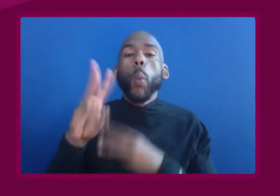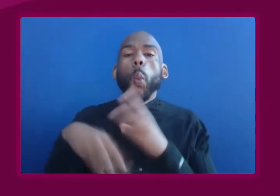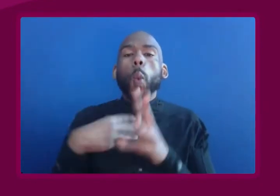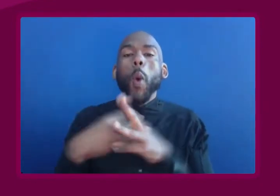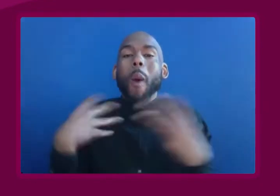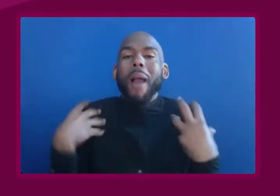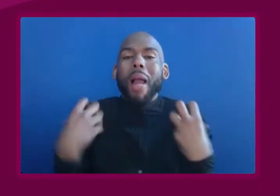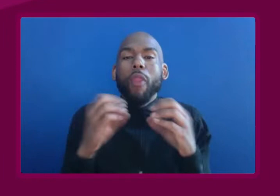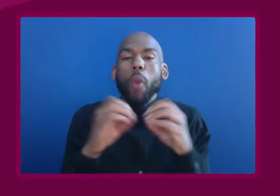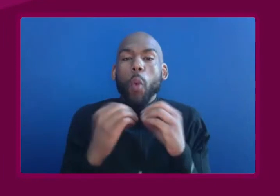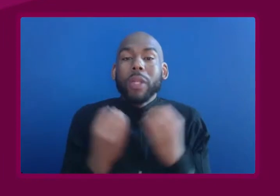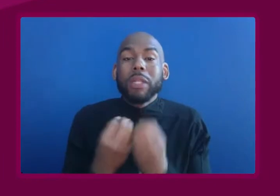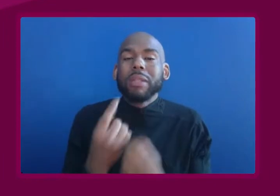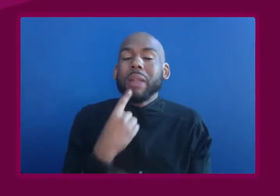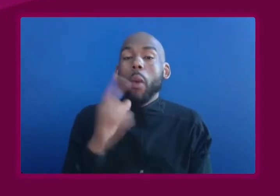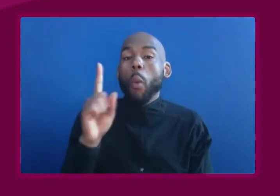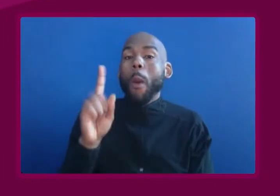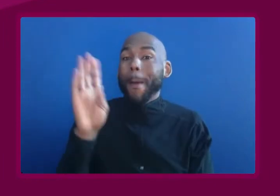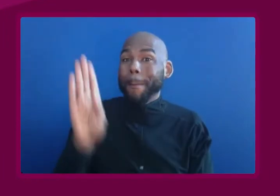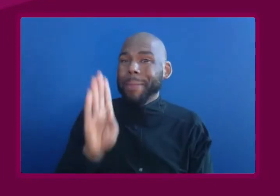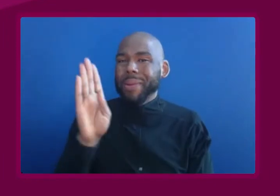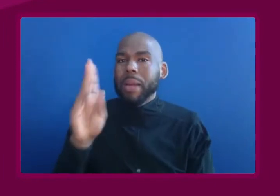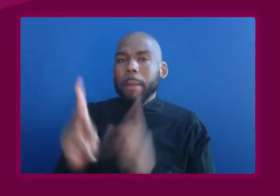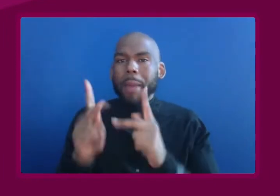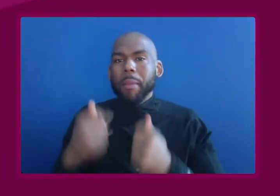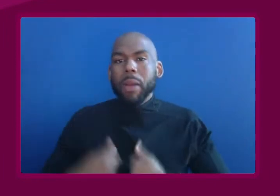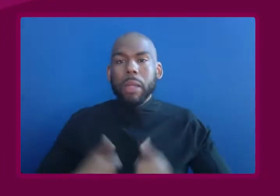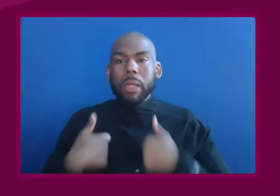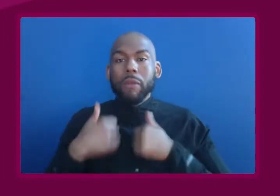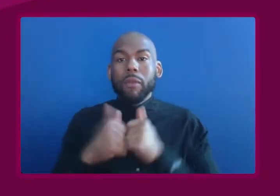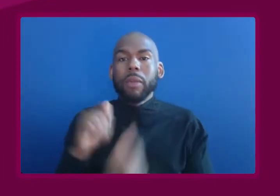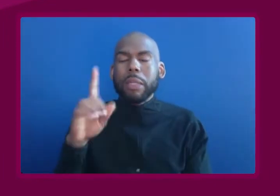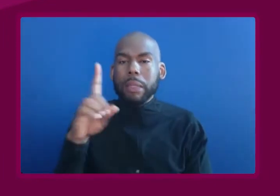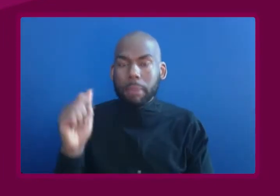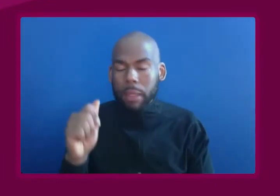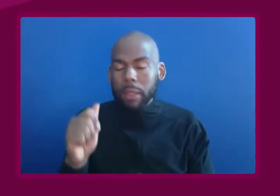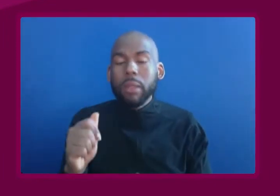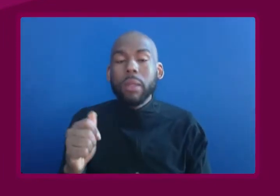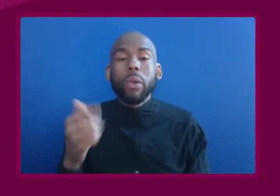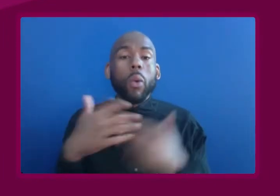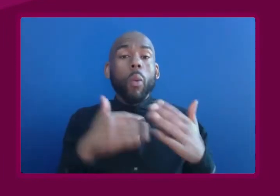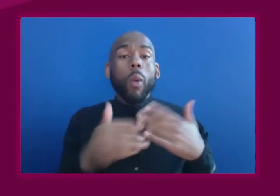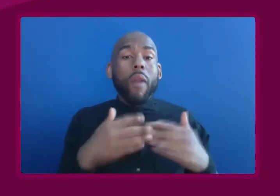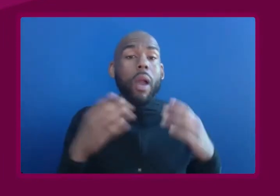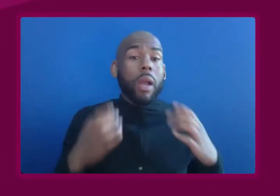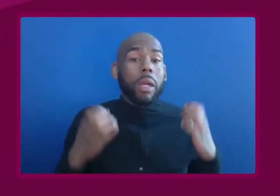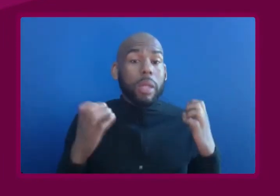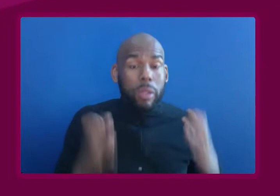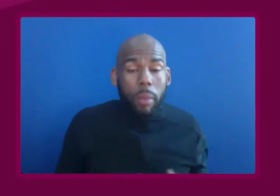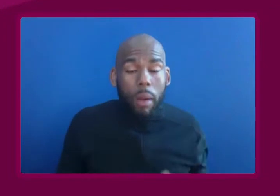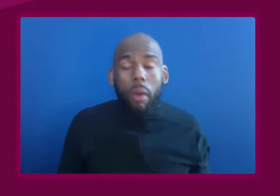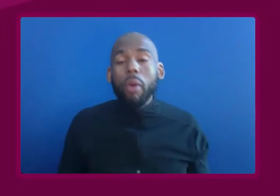And whether you think about that in terms of a customer or consumer of your product